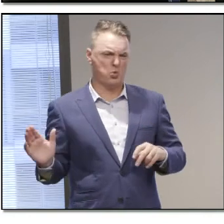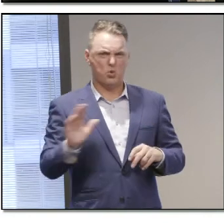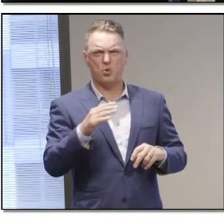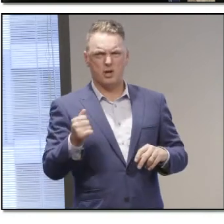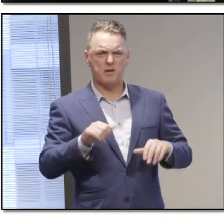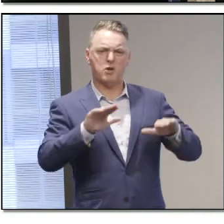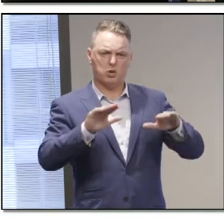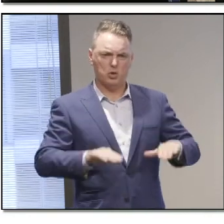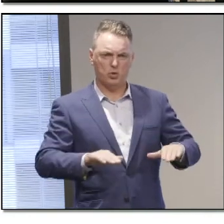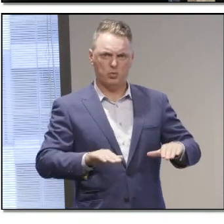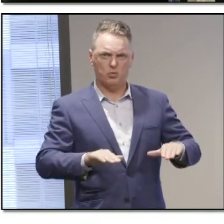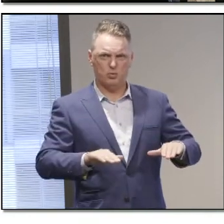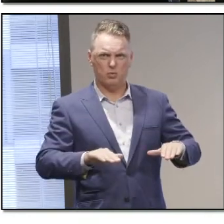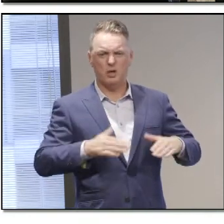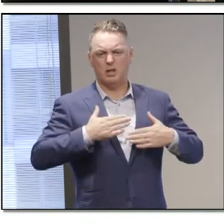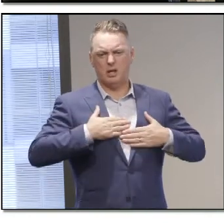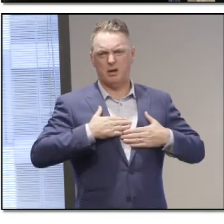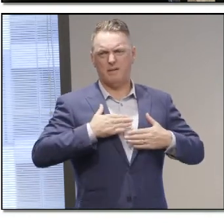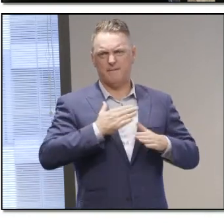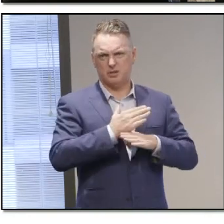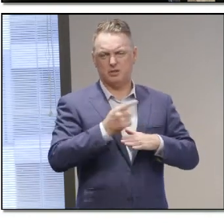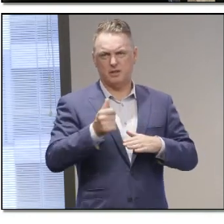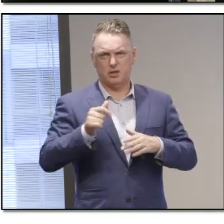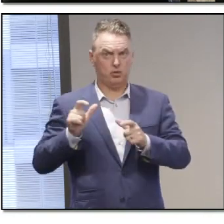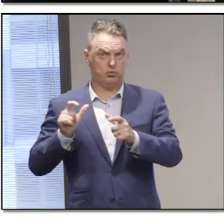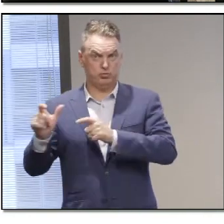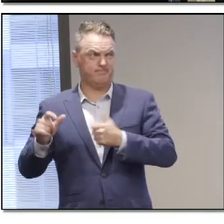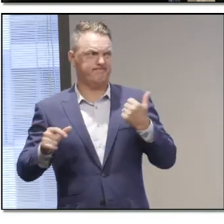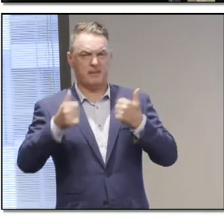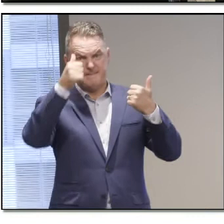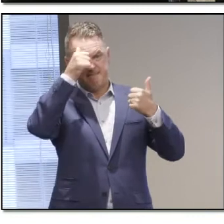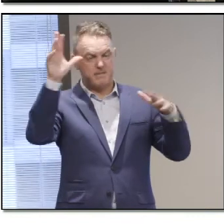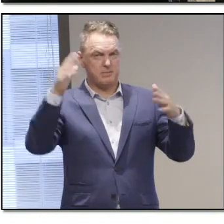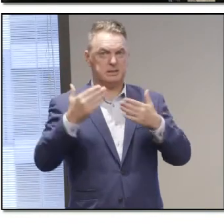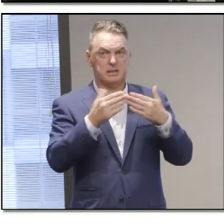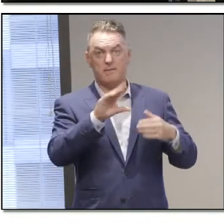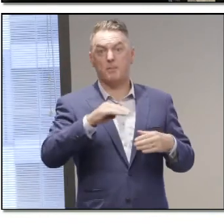controls. These data are from a famous study from Melbourne which was originally known as the